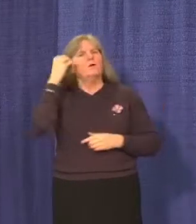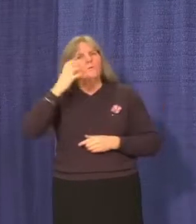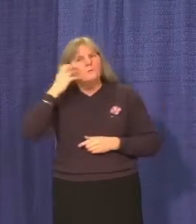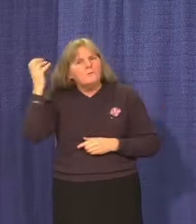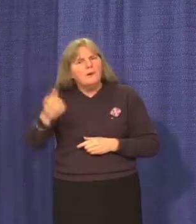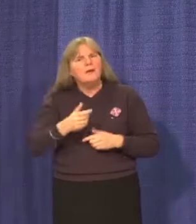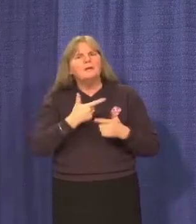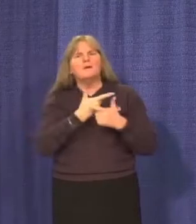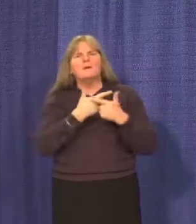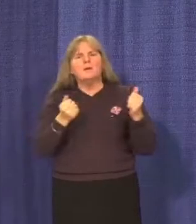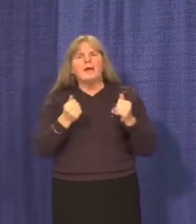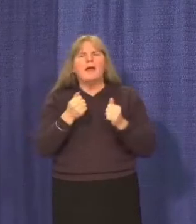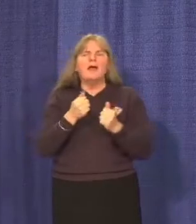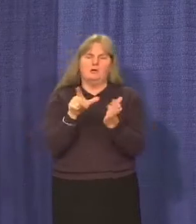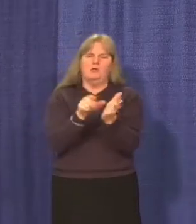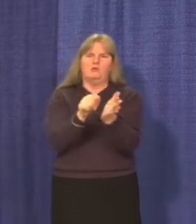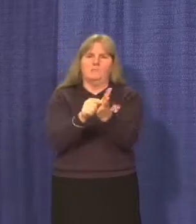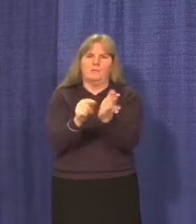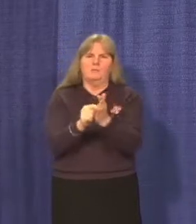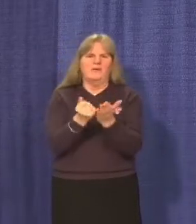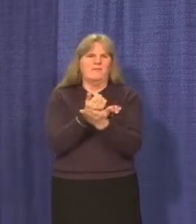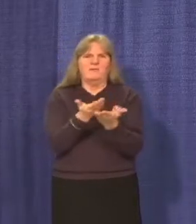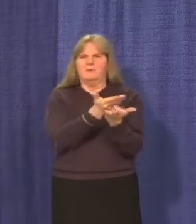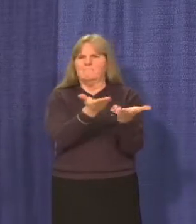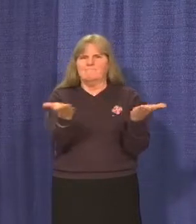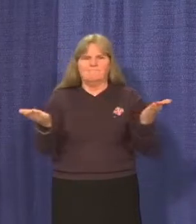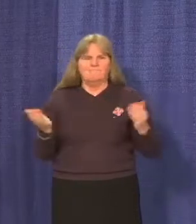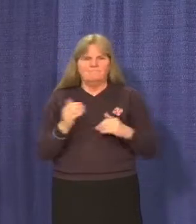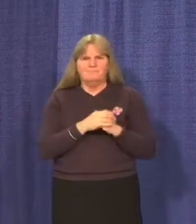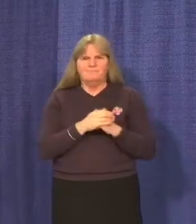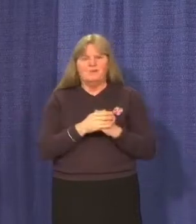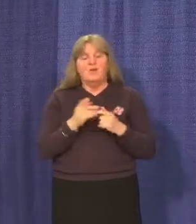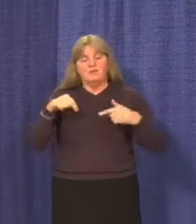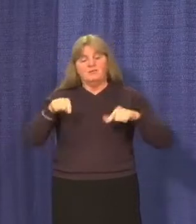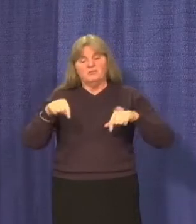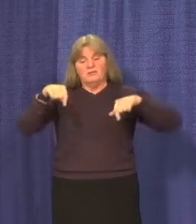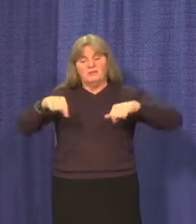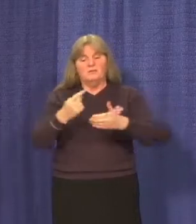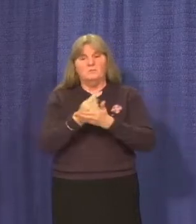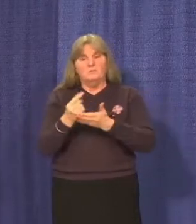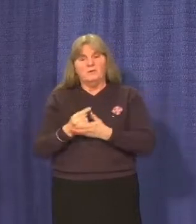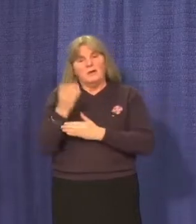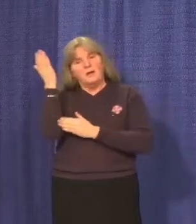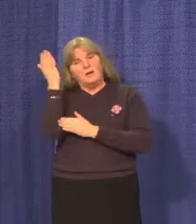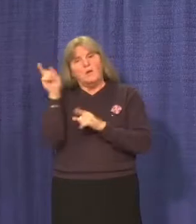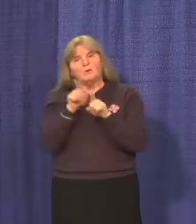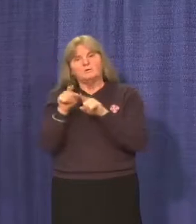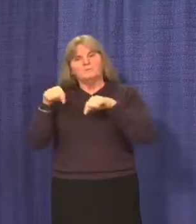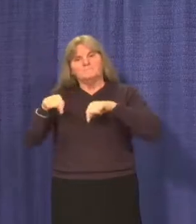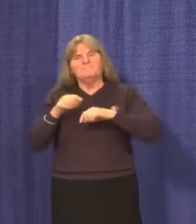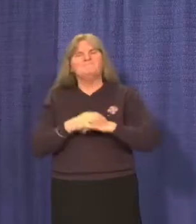on the radio, and in newspapers. And of course during these weekly updates.